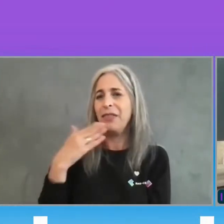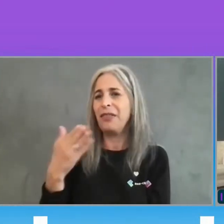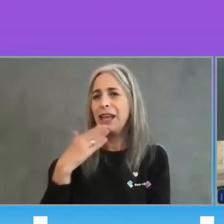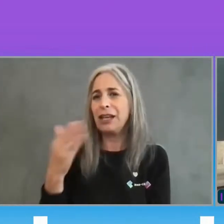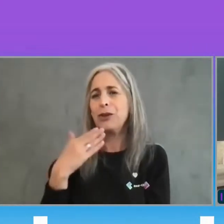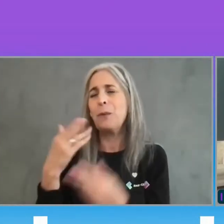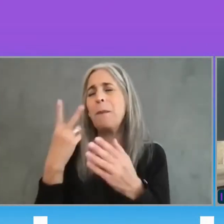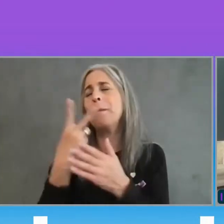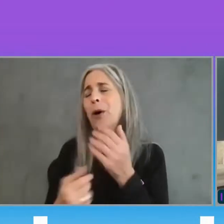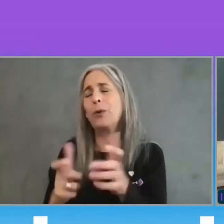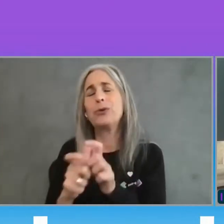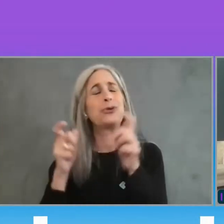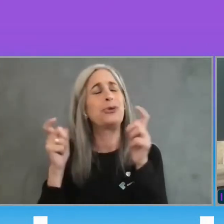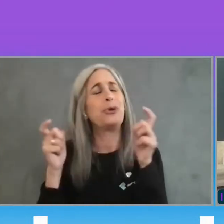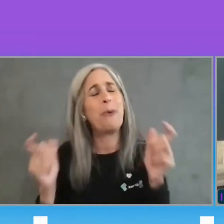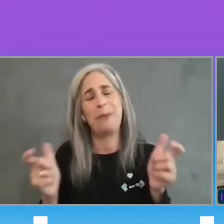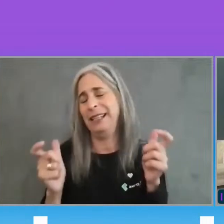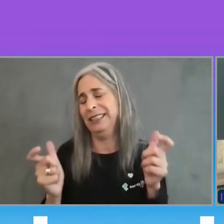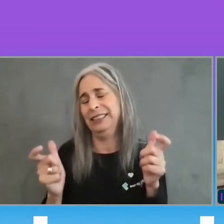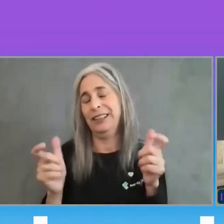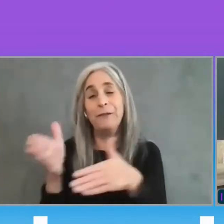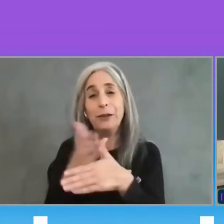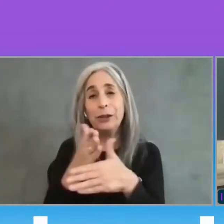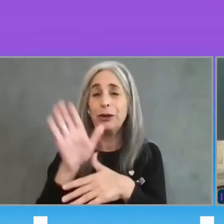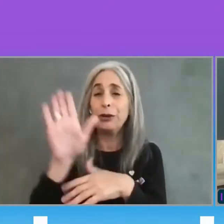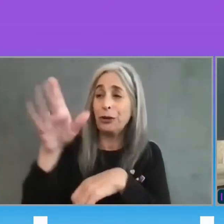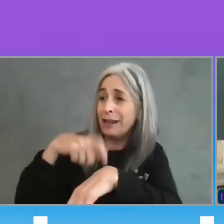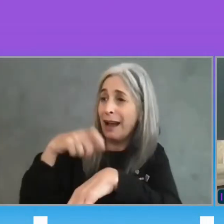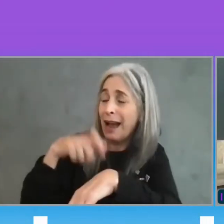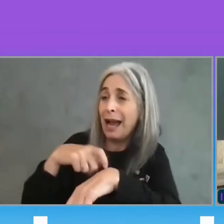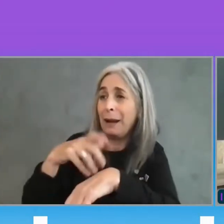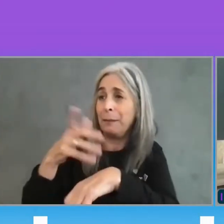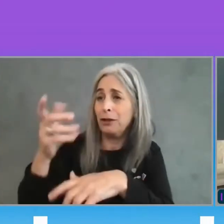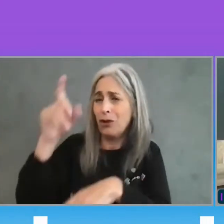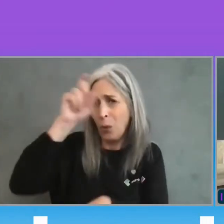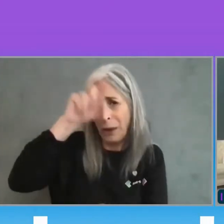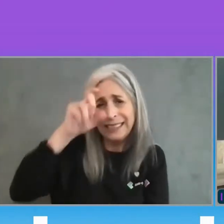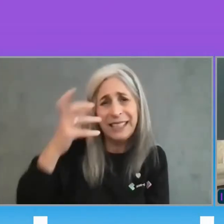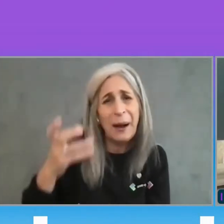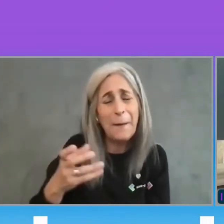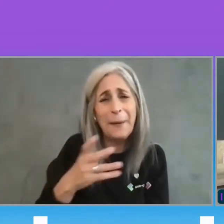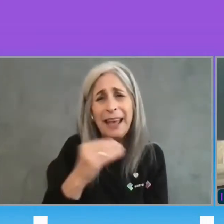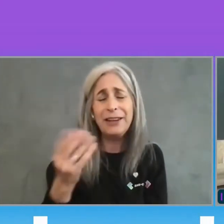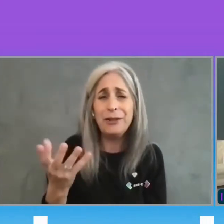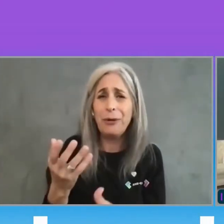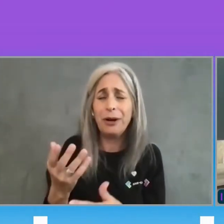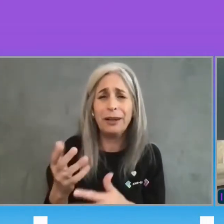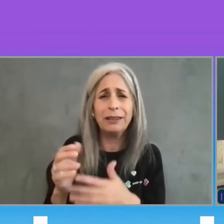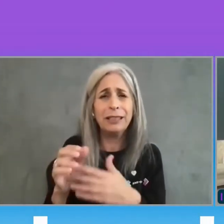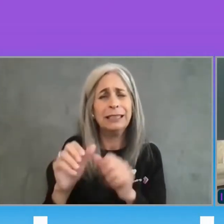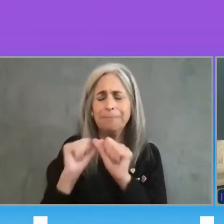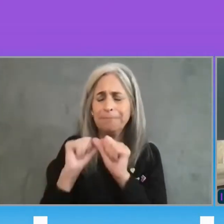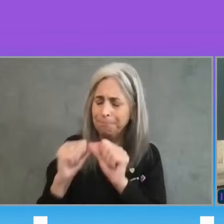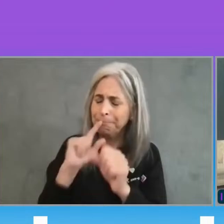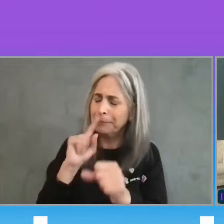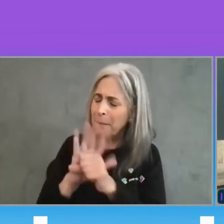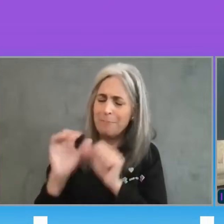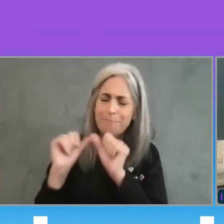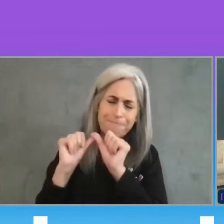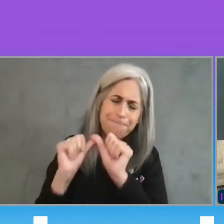Representative Coelho, thank you both so much for sharing your time, your wisdom, and your